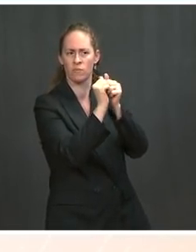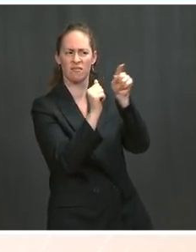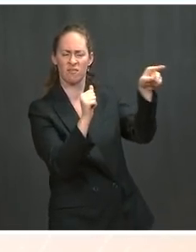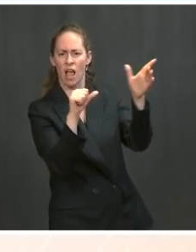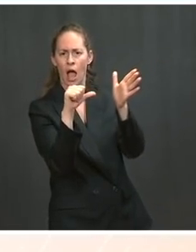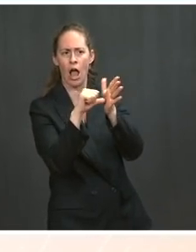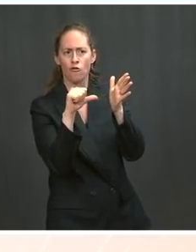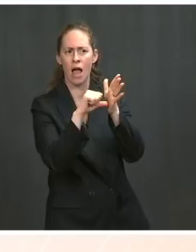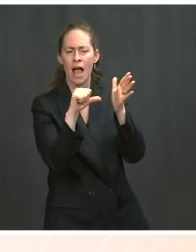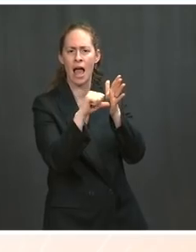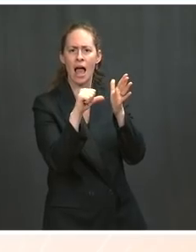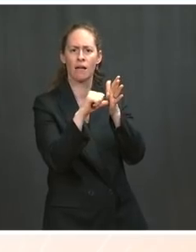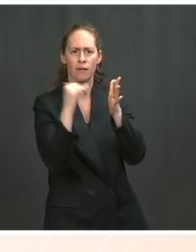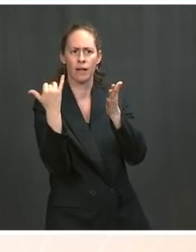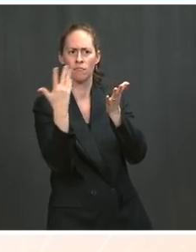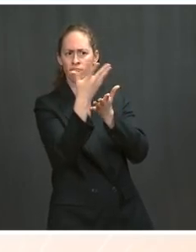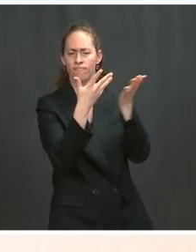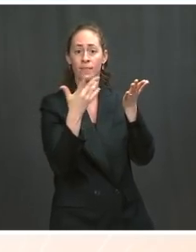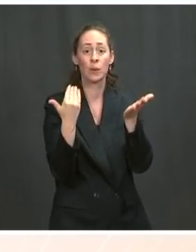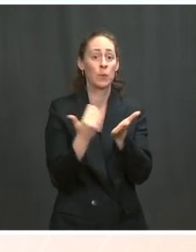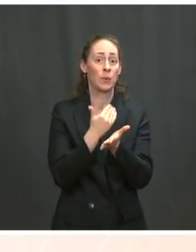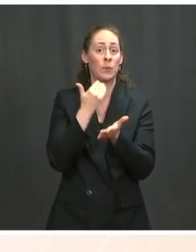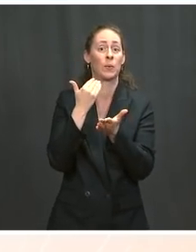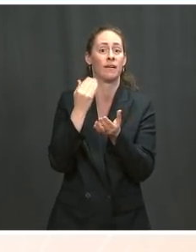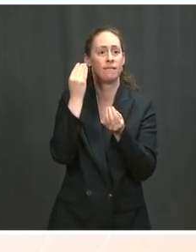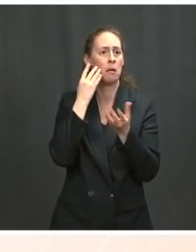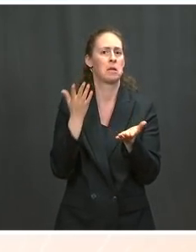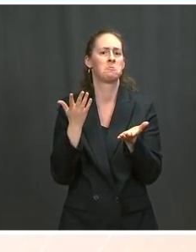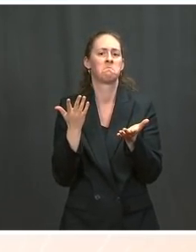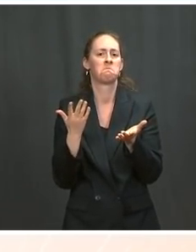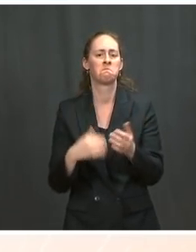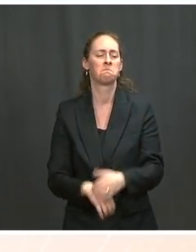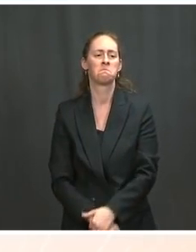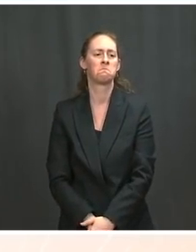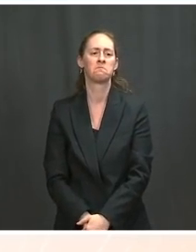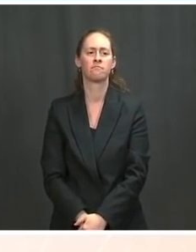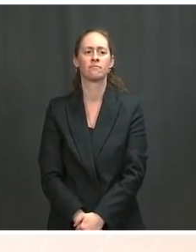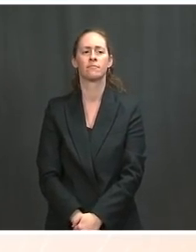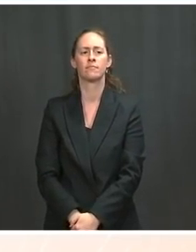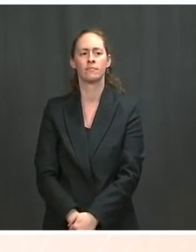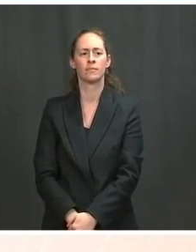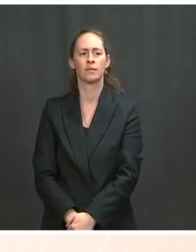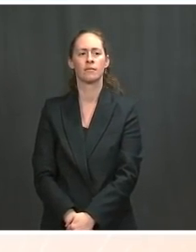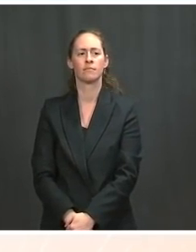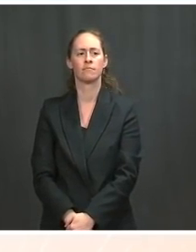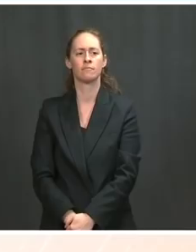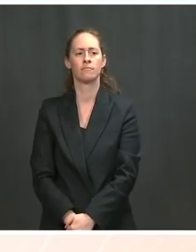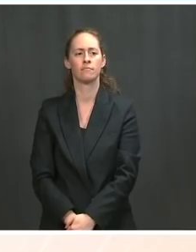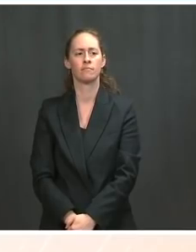I don't have any update or anything in addition to add to the readout, but it was primarily focused, as I think -- as I think was clear,